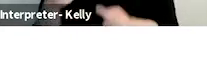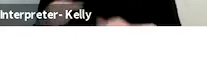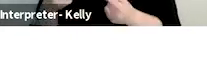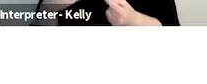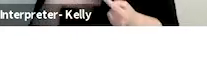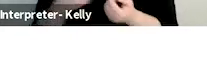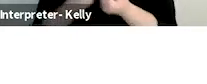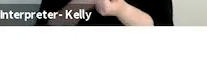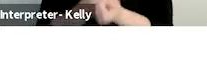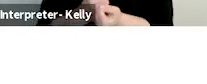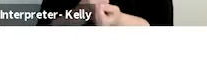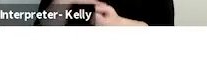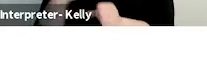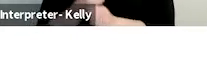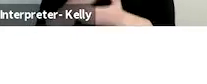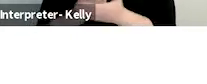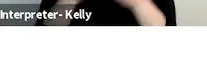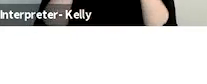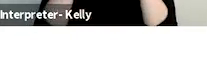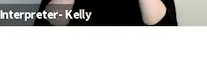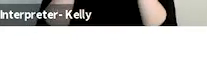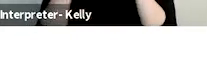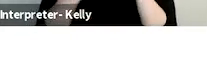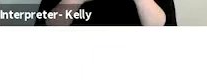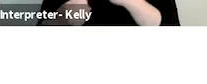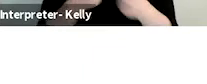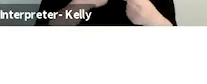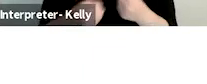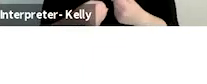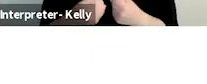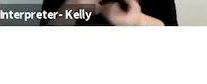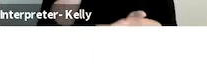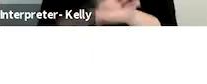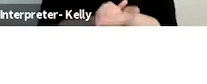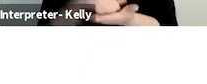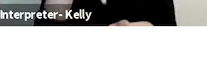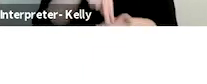and we need to make sure teachers in the positions are in the right position for their skill set,